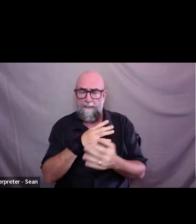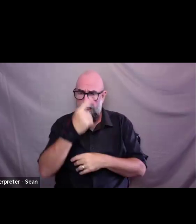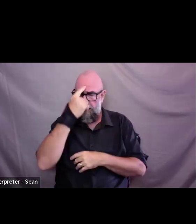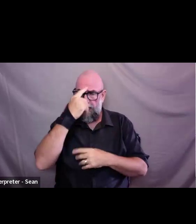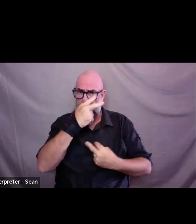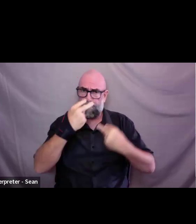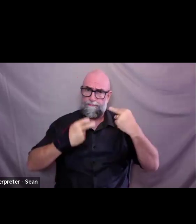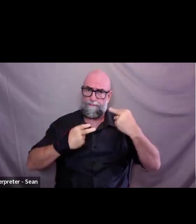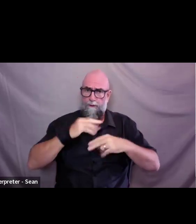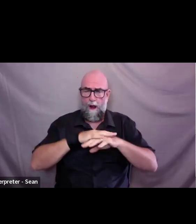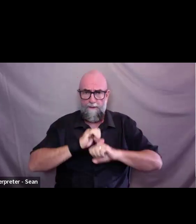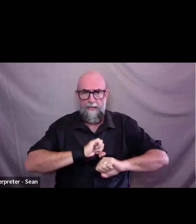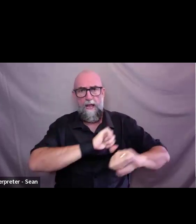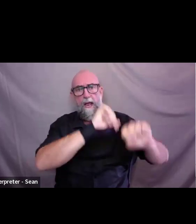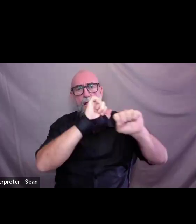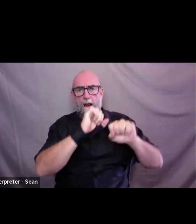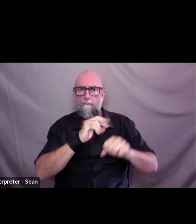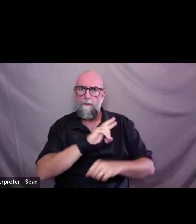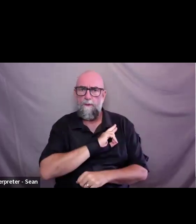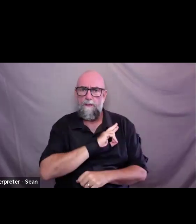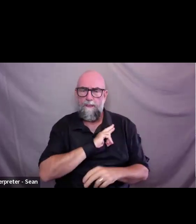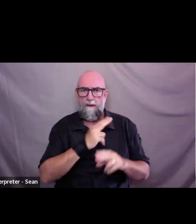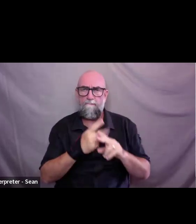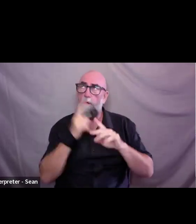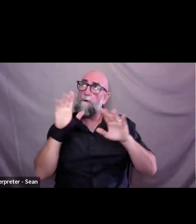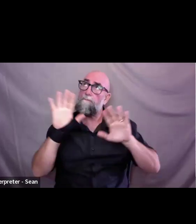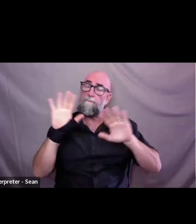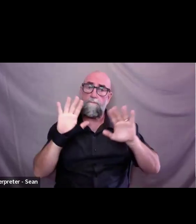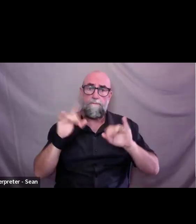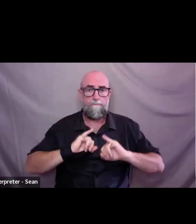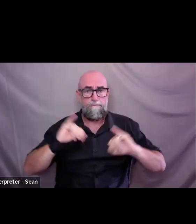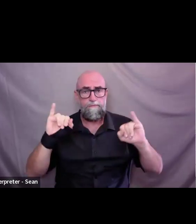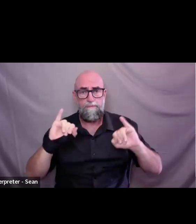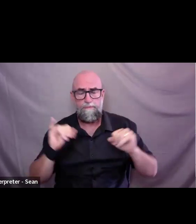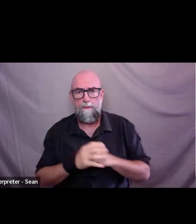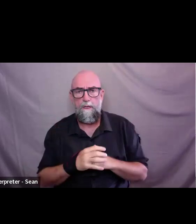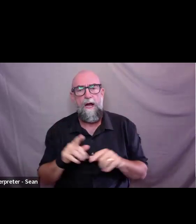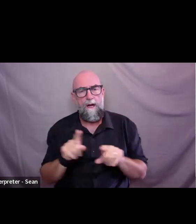and thank you for the practical and actionable steps that you gave lots of examples, how we can